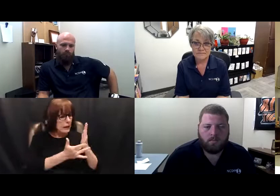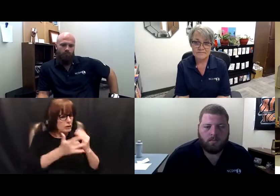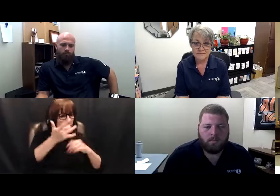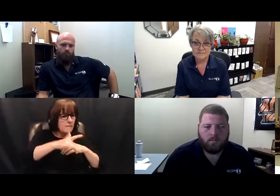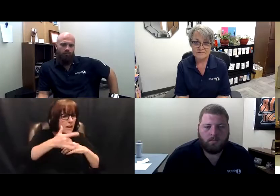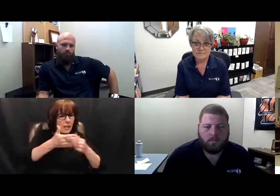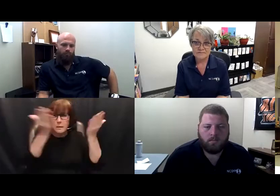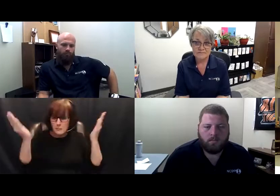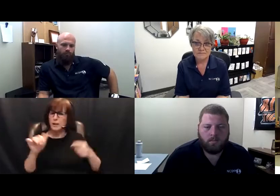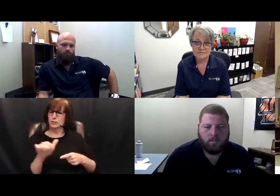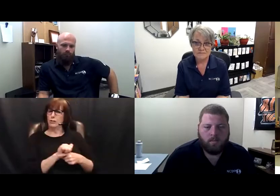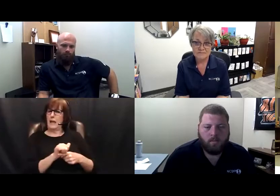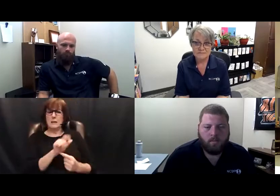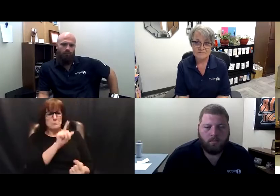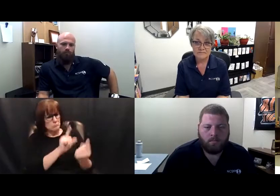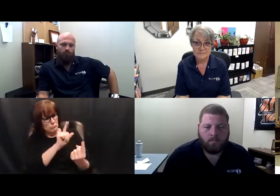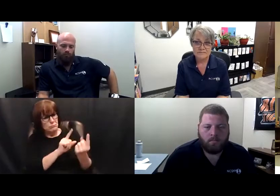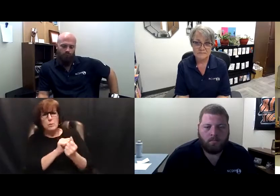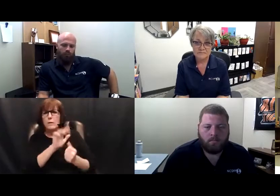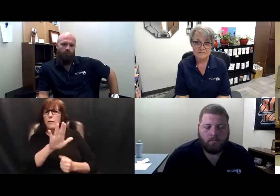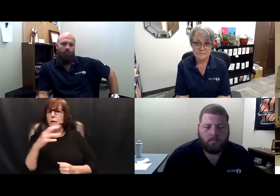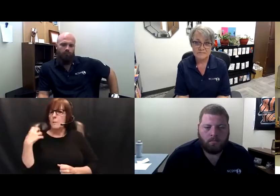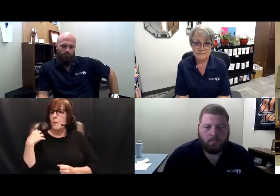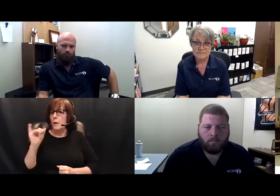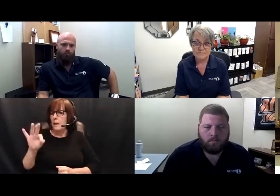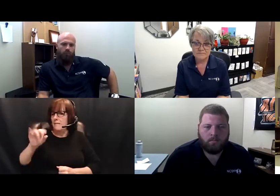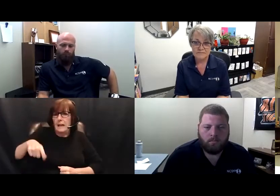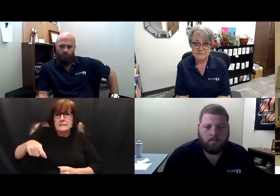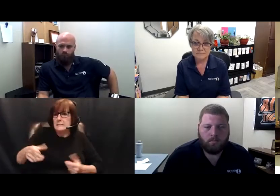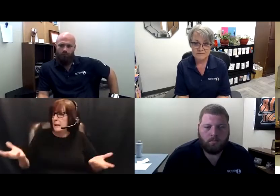training one-on-one with your employer if that's what we need to do